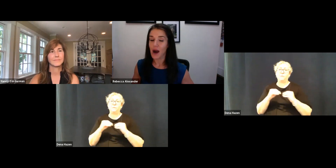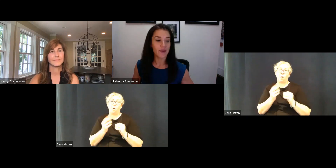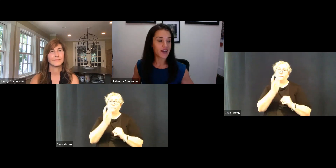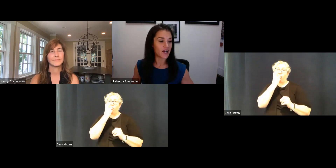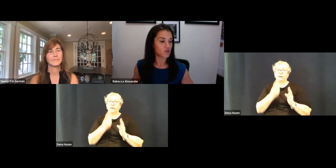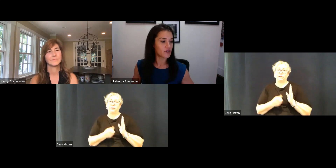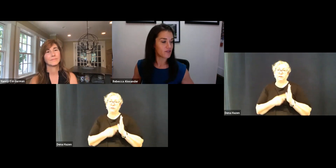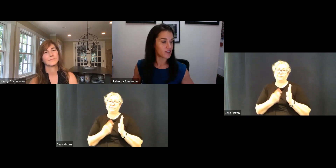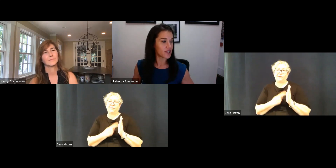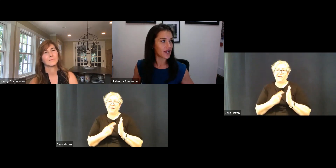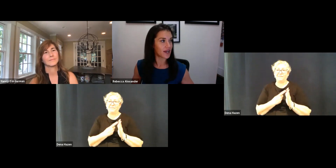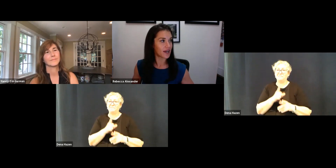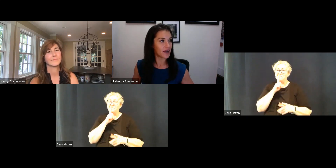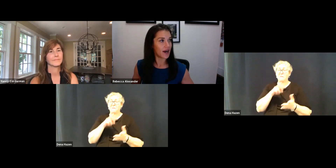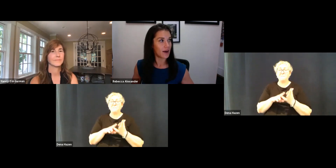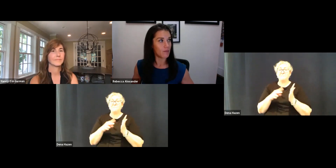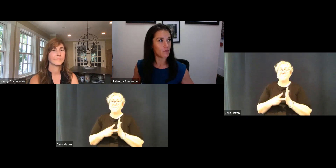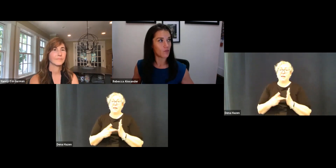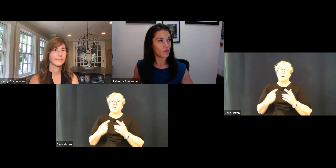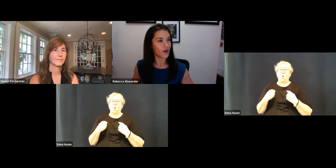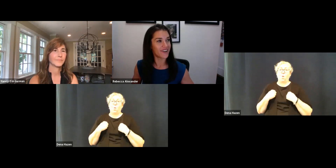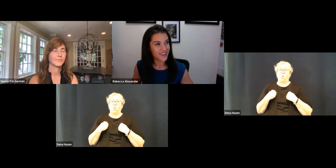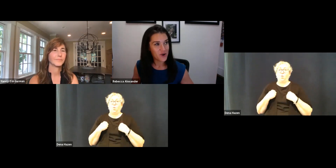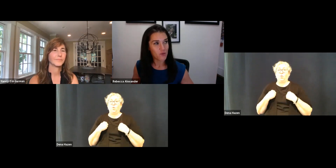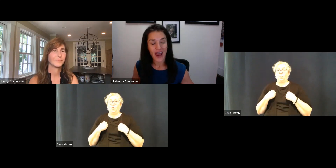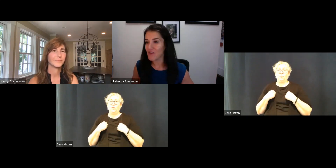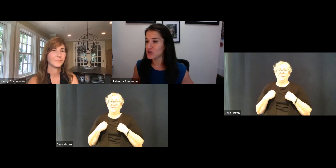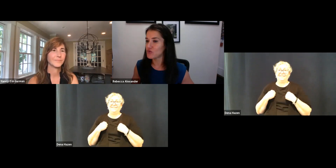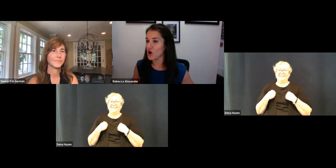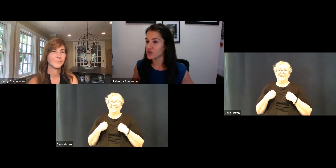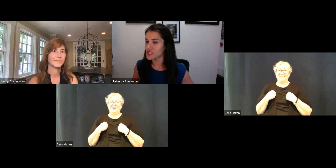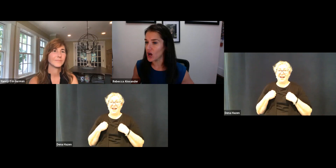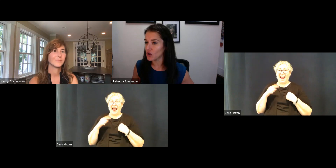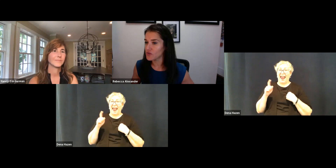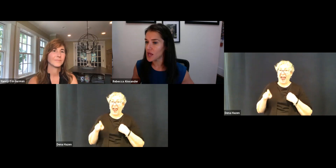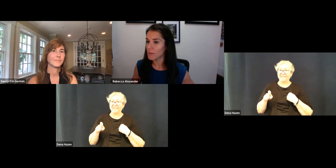not because we feel like we have to for ourselves,